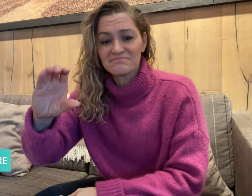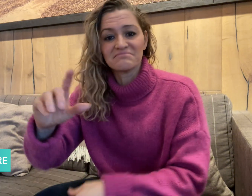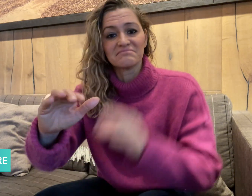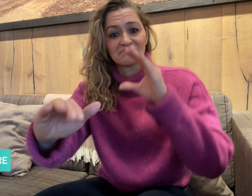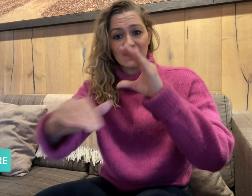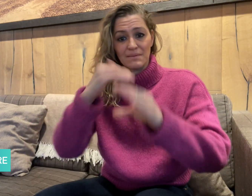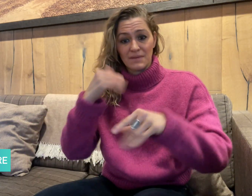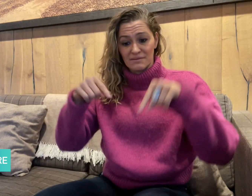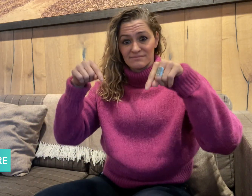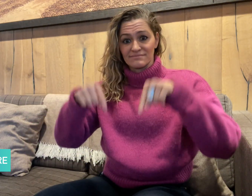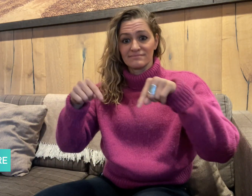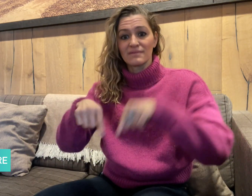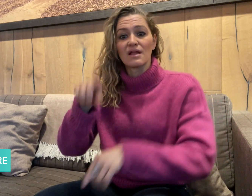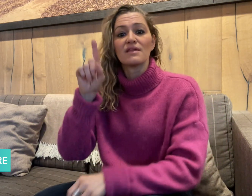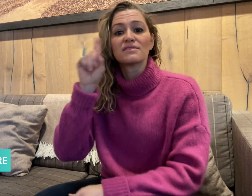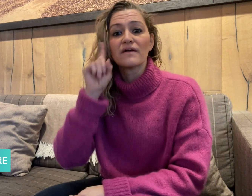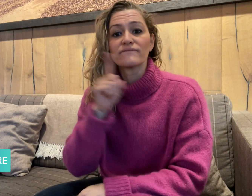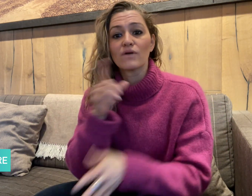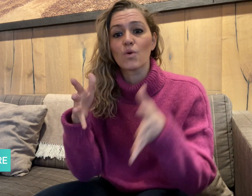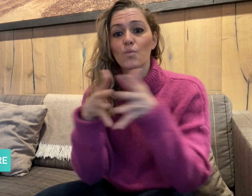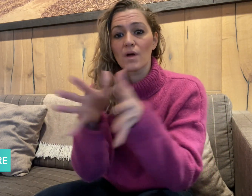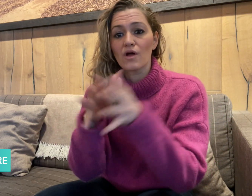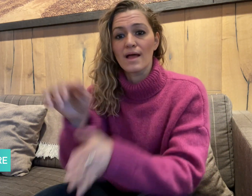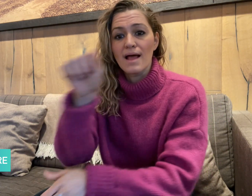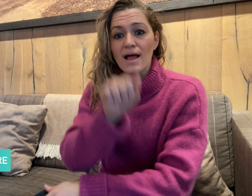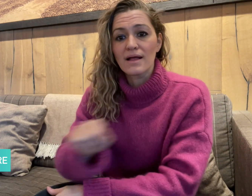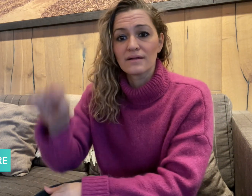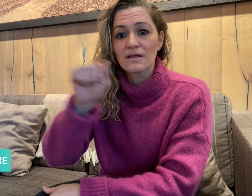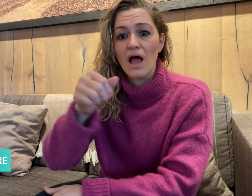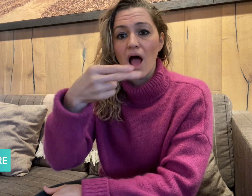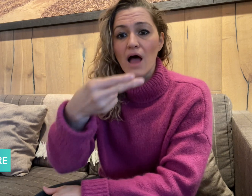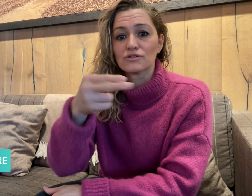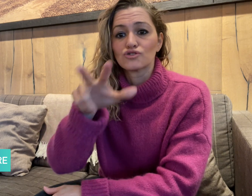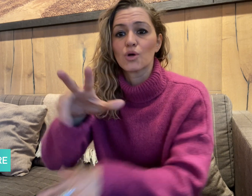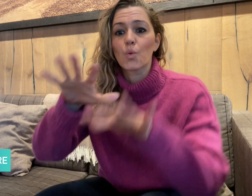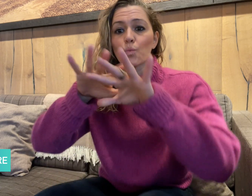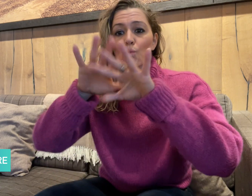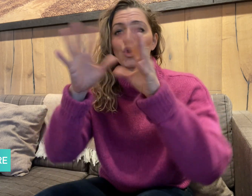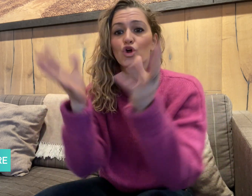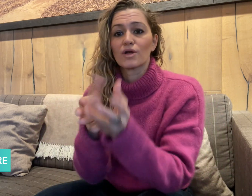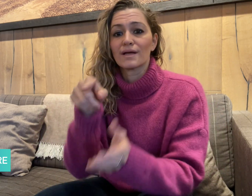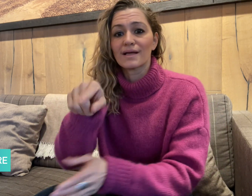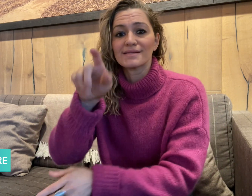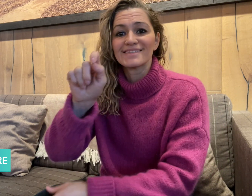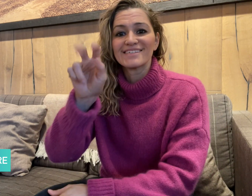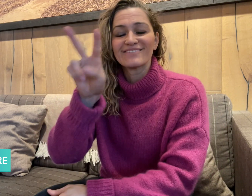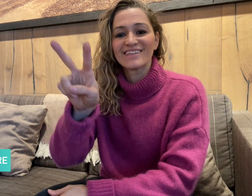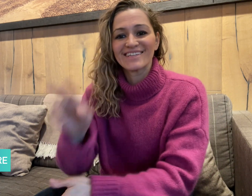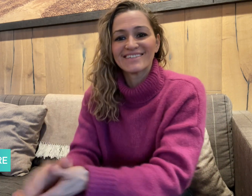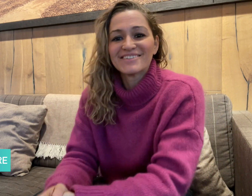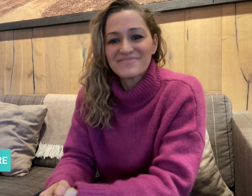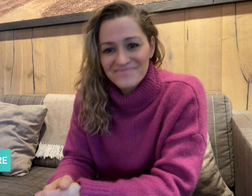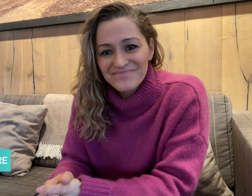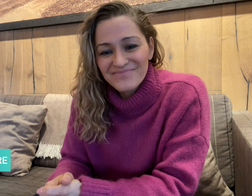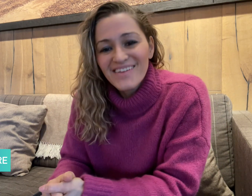in landscape format to deafwire@h3world.tv.